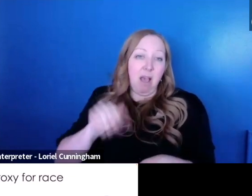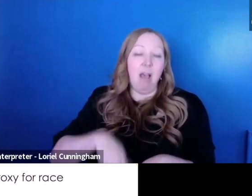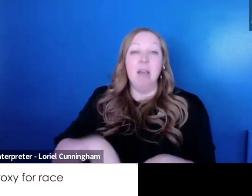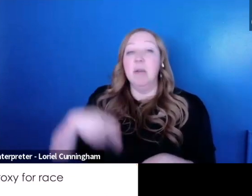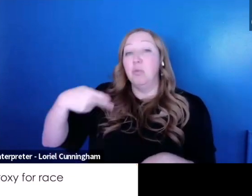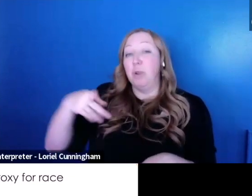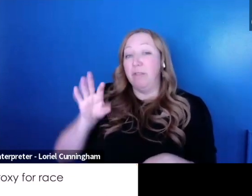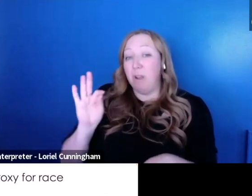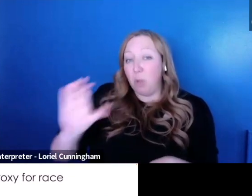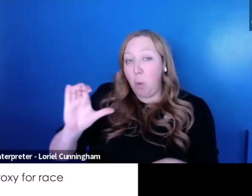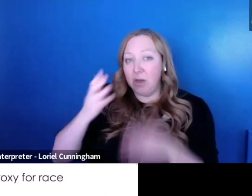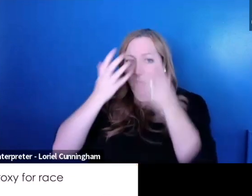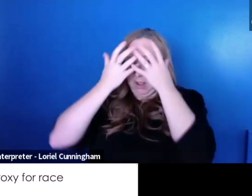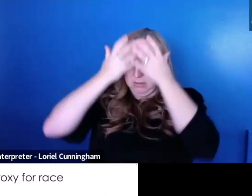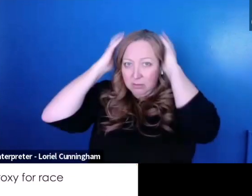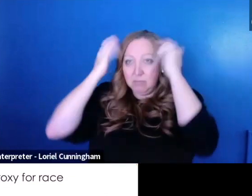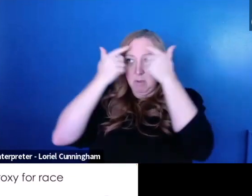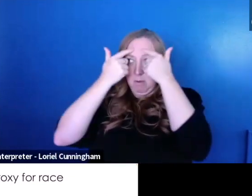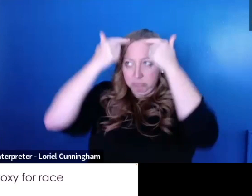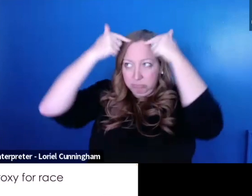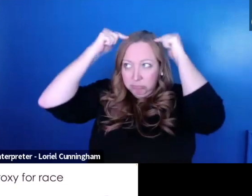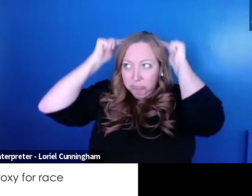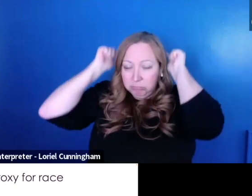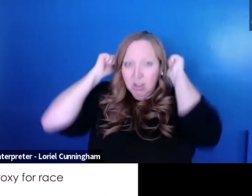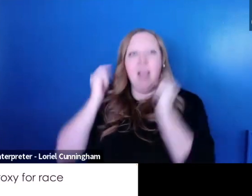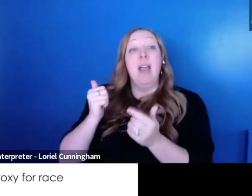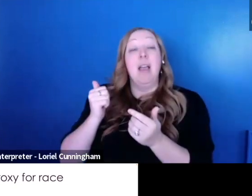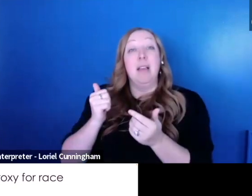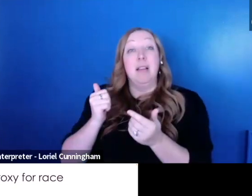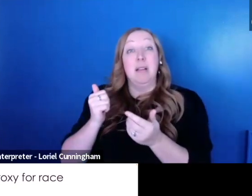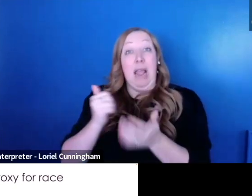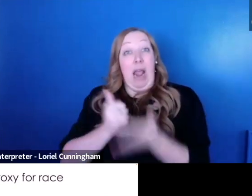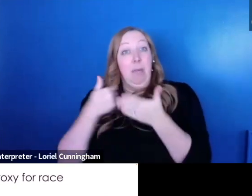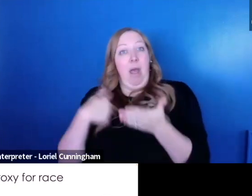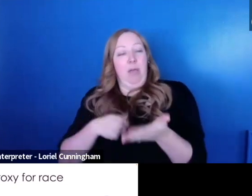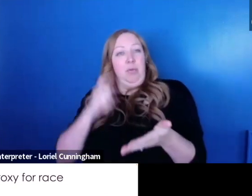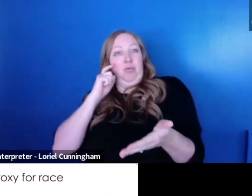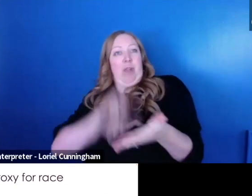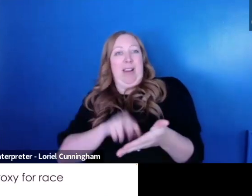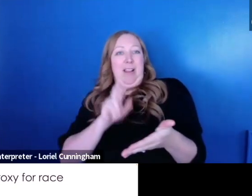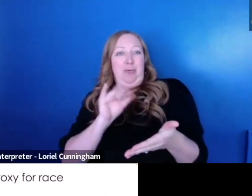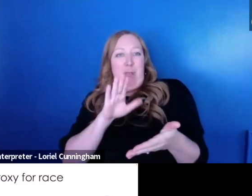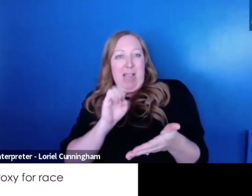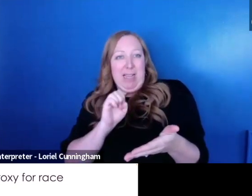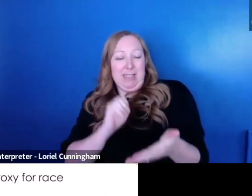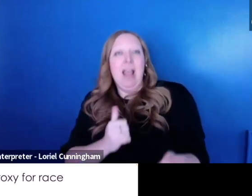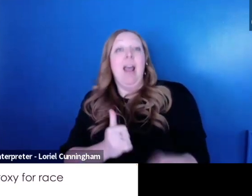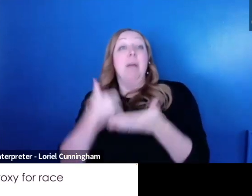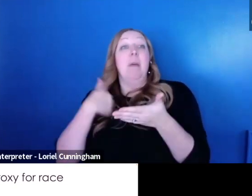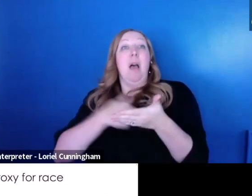help us recognize race and also help us mitigate particular types of bias, but the whole modeling is built